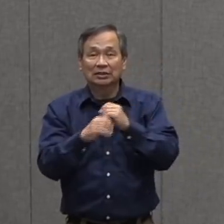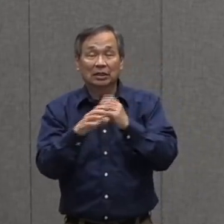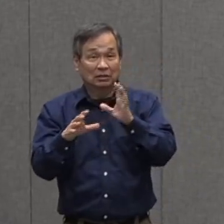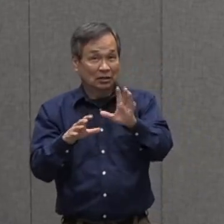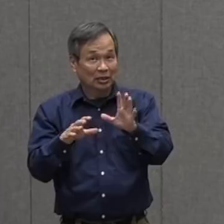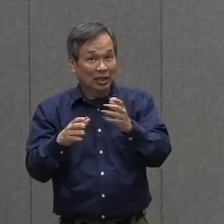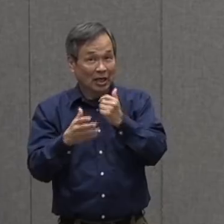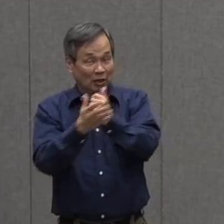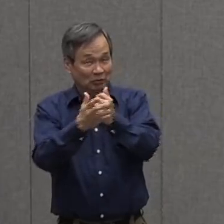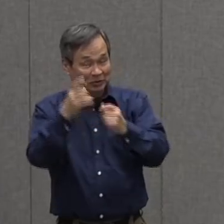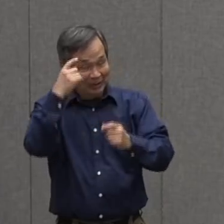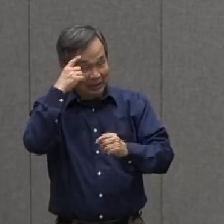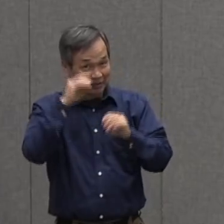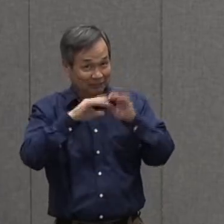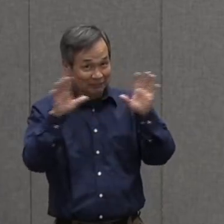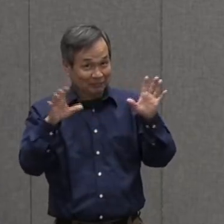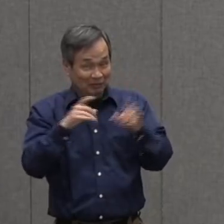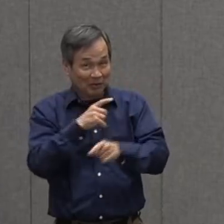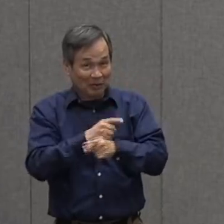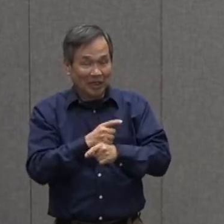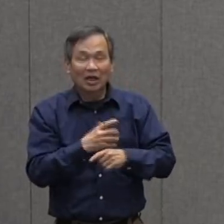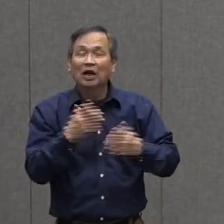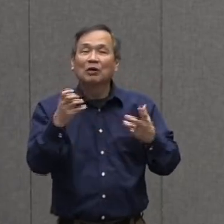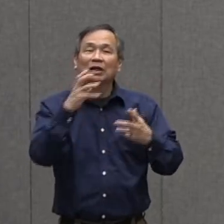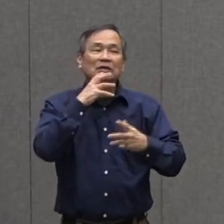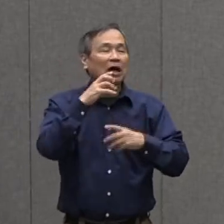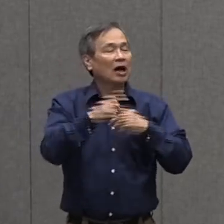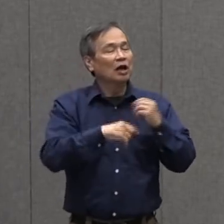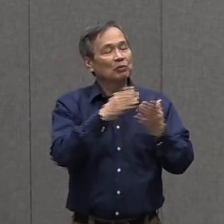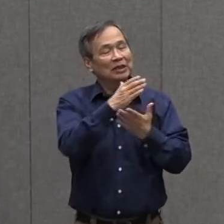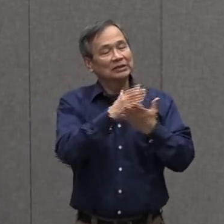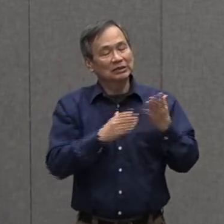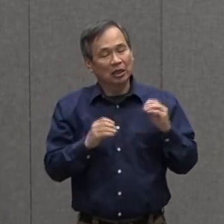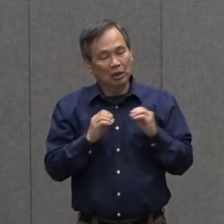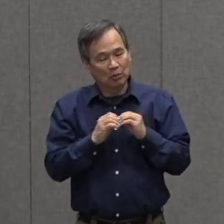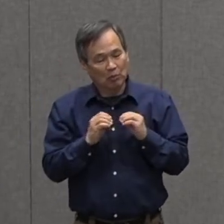All right, I wanted to talk about a couple of more ways